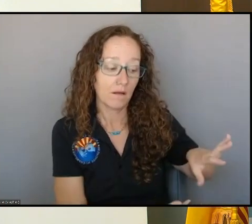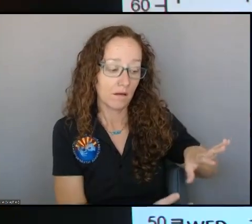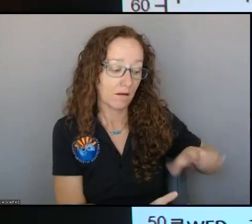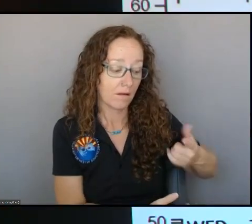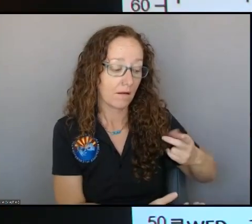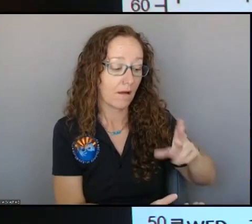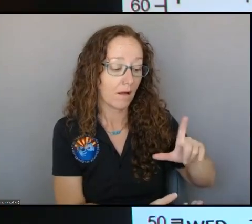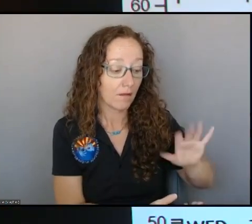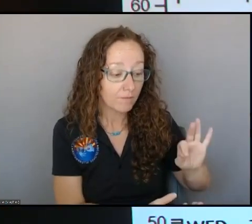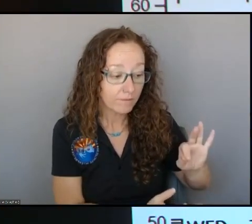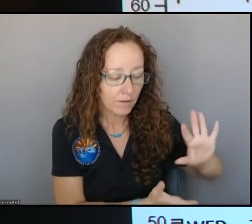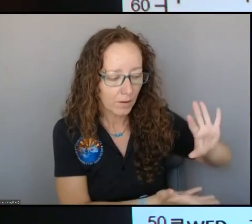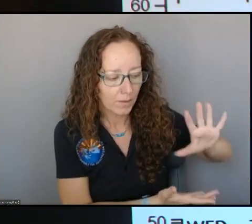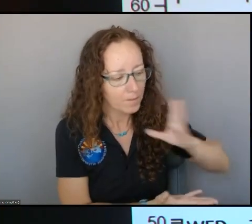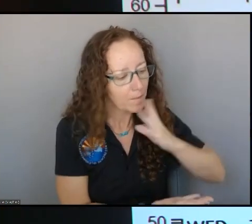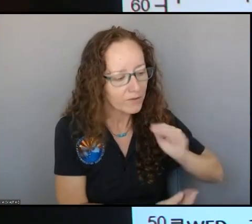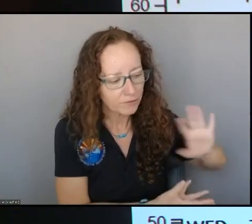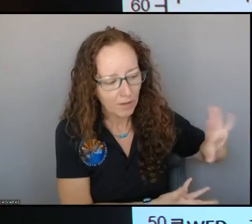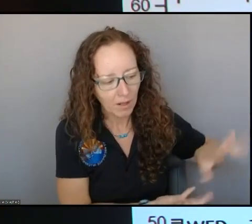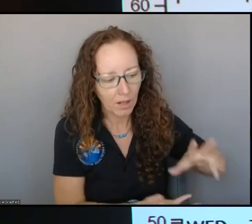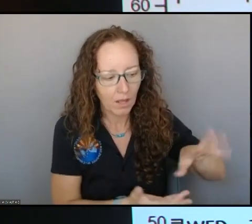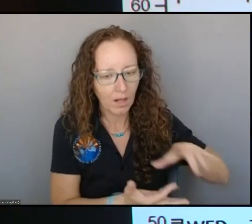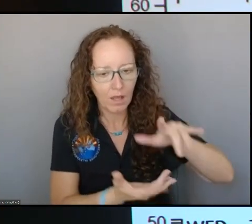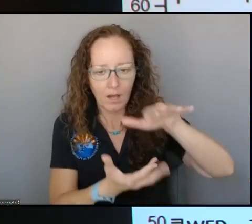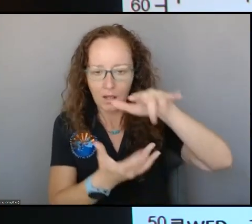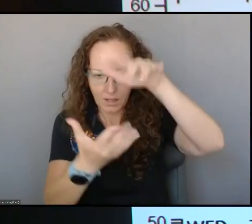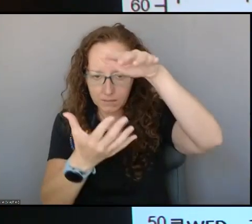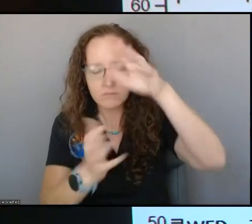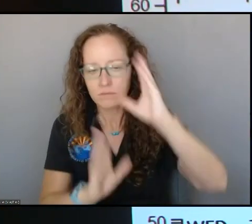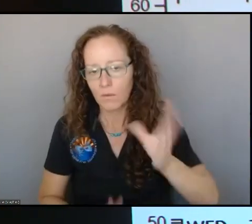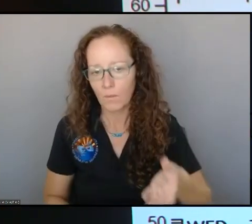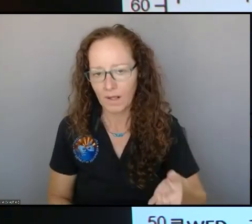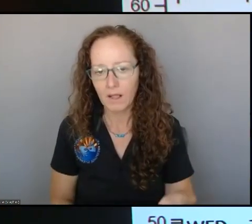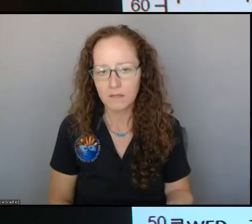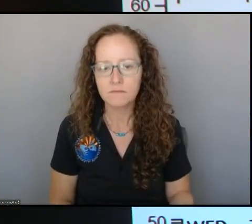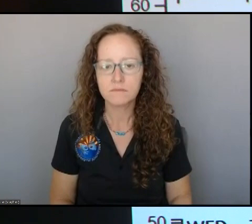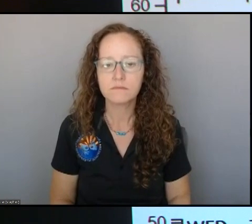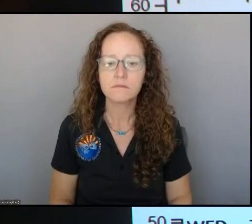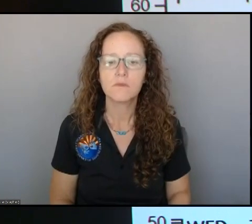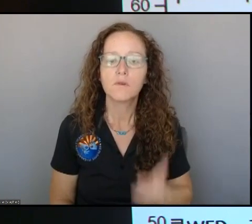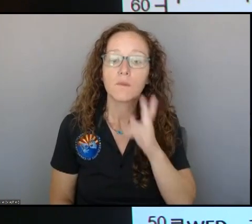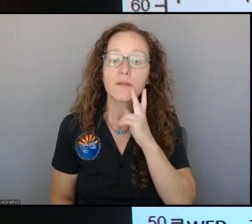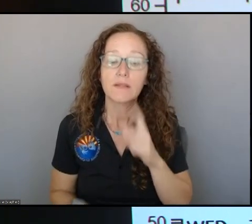we start to see those measures of moisture come back up.